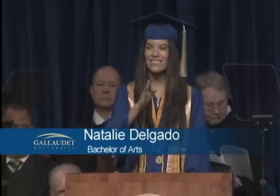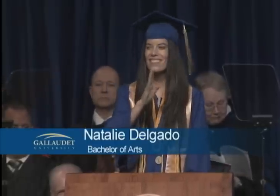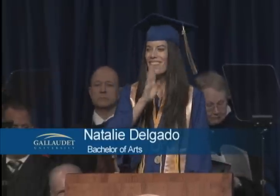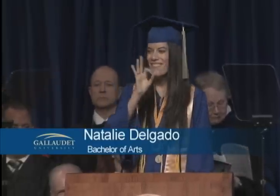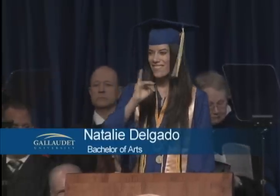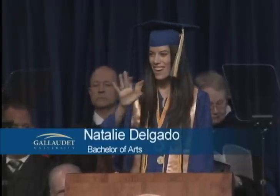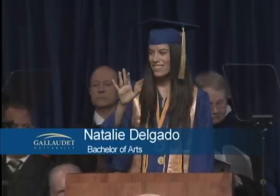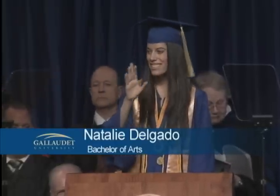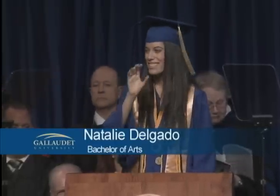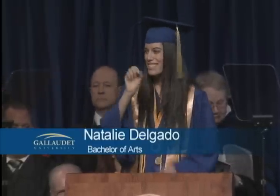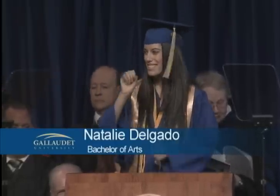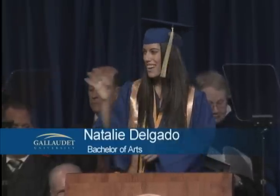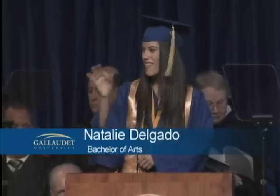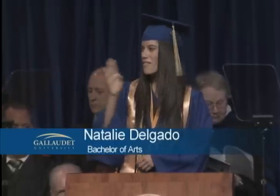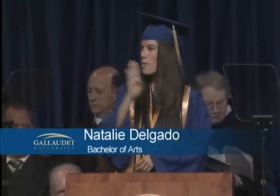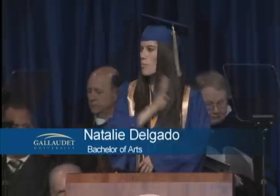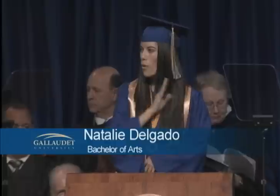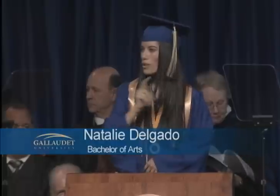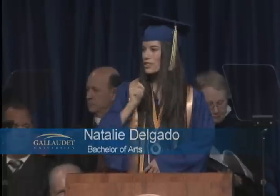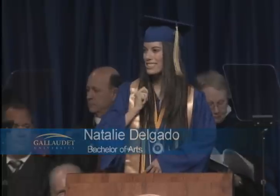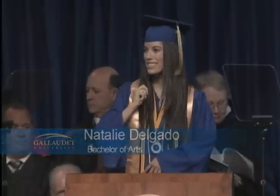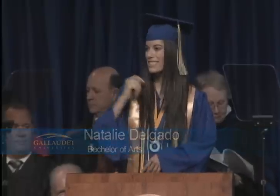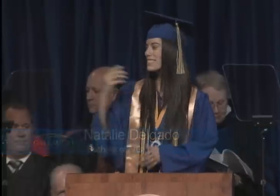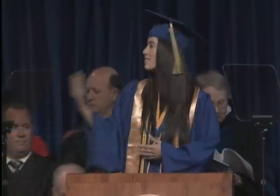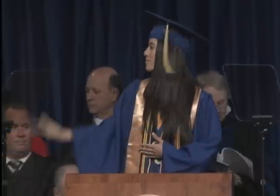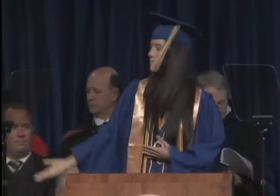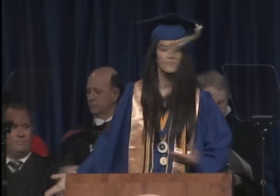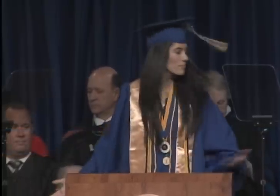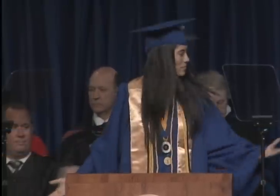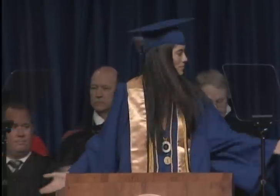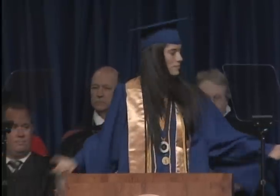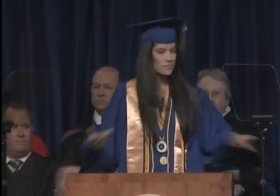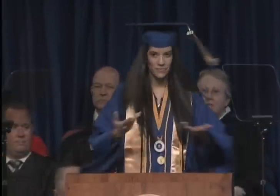members of the Board of Trustees,